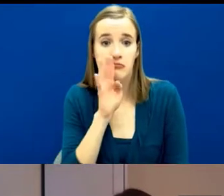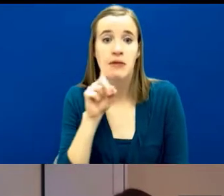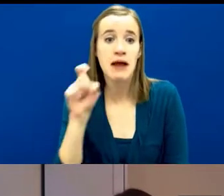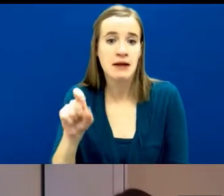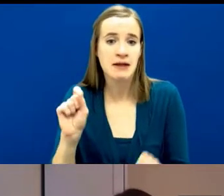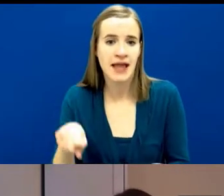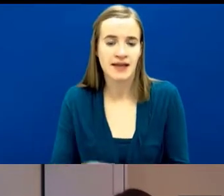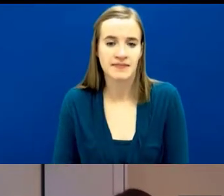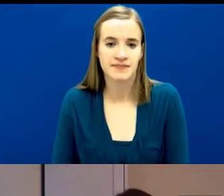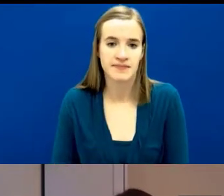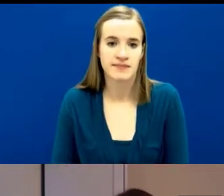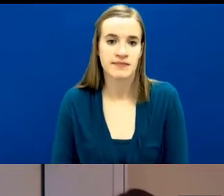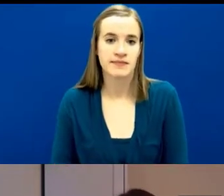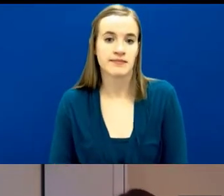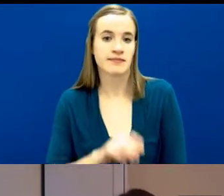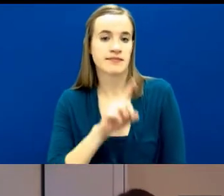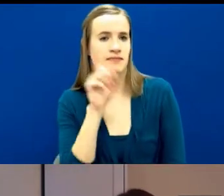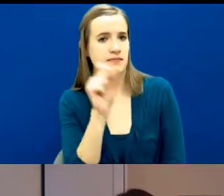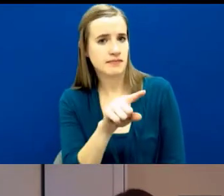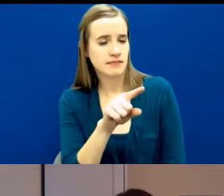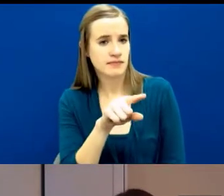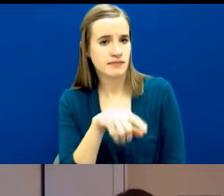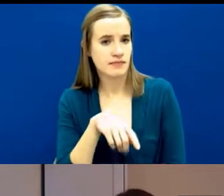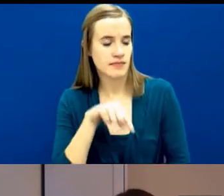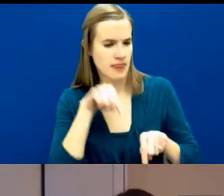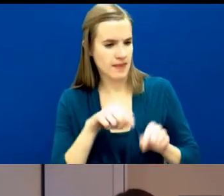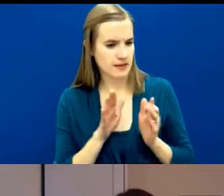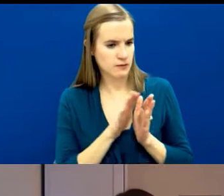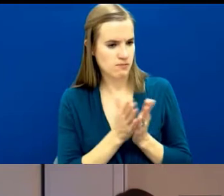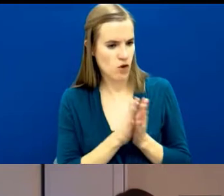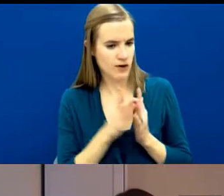Audience Member 1: How long did the process take of writing this, working on this book project together?